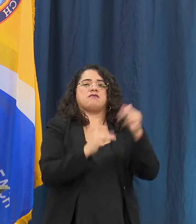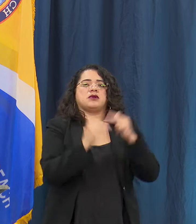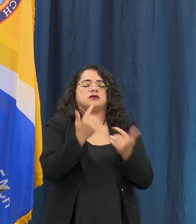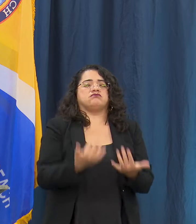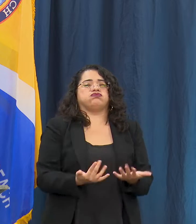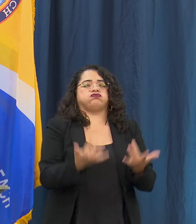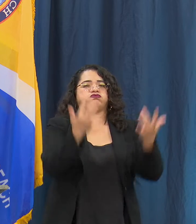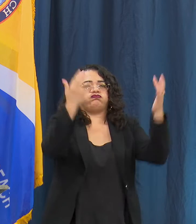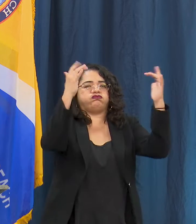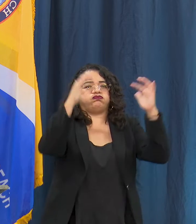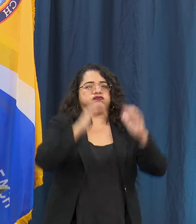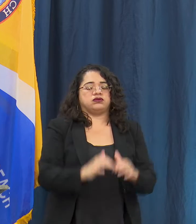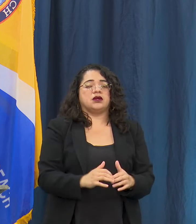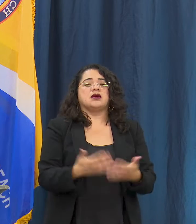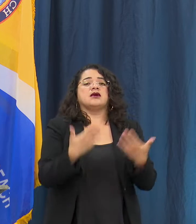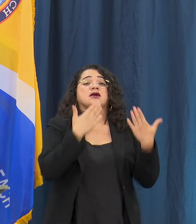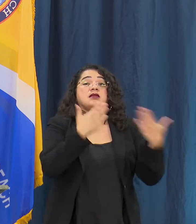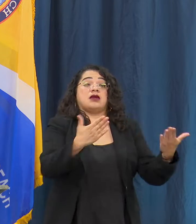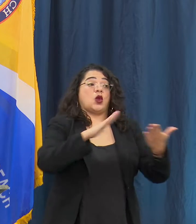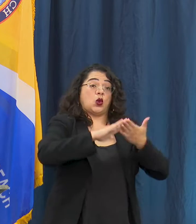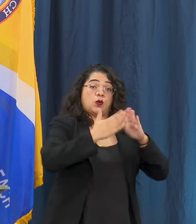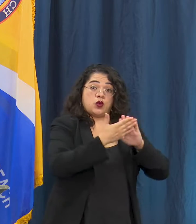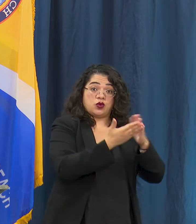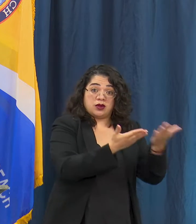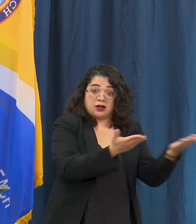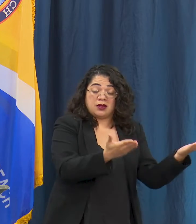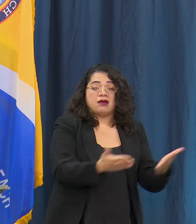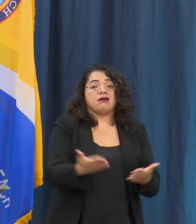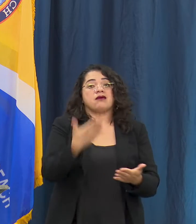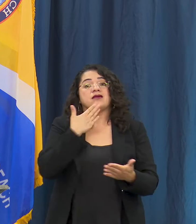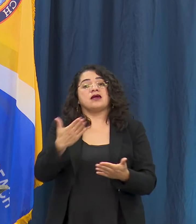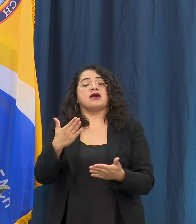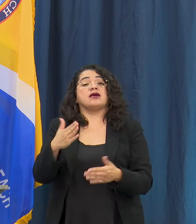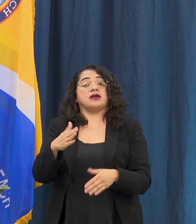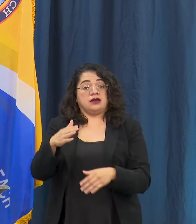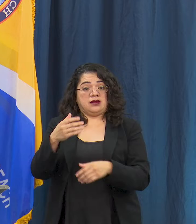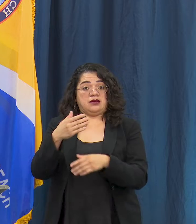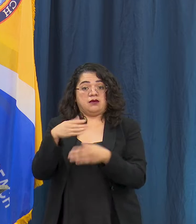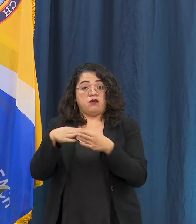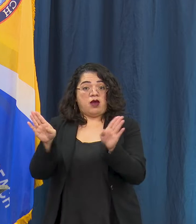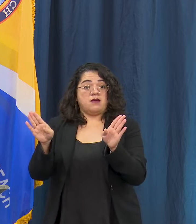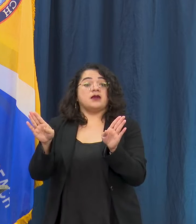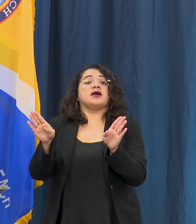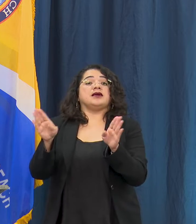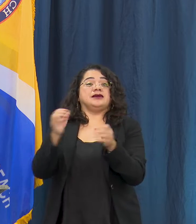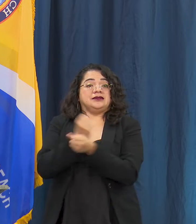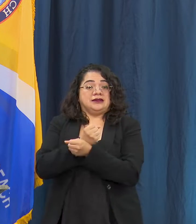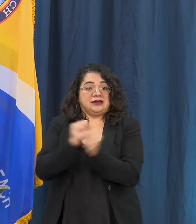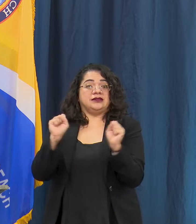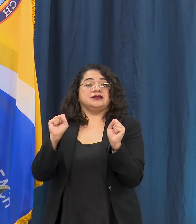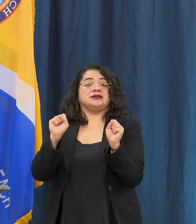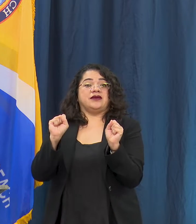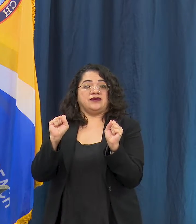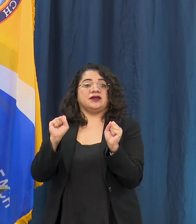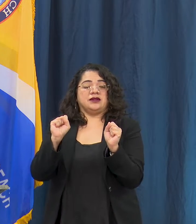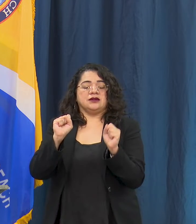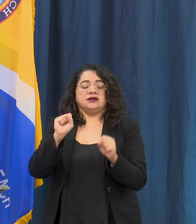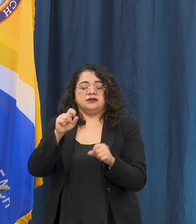thank the community and our public safety officials for that incredible work and their ability to engage with the community and for all of you for